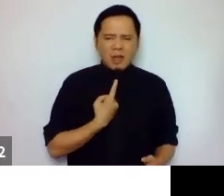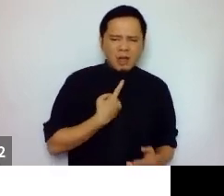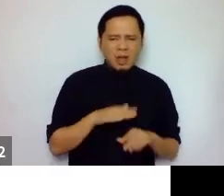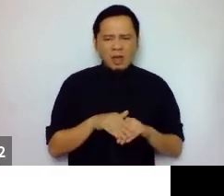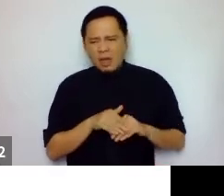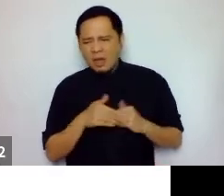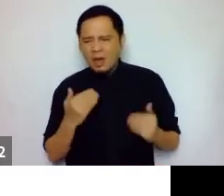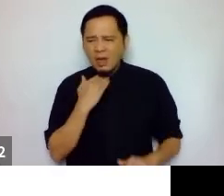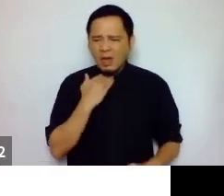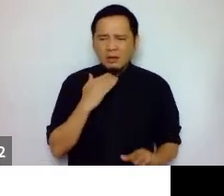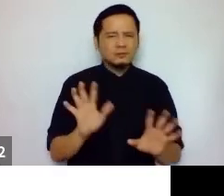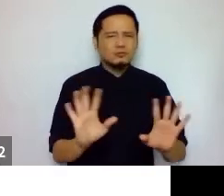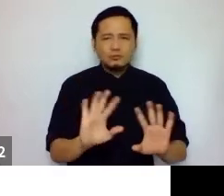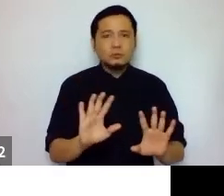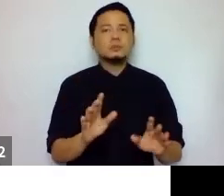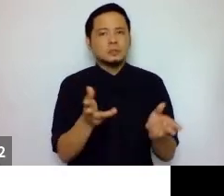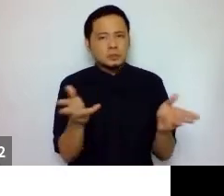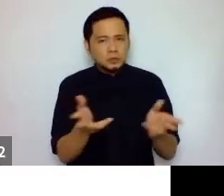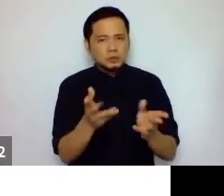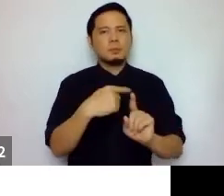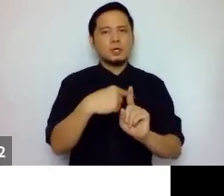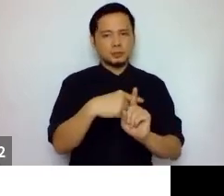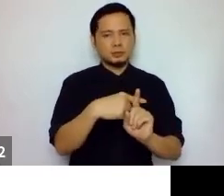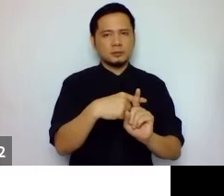Why? Because it is added vigilant protection.